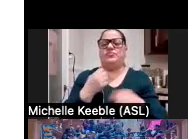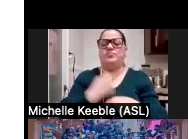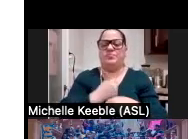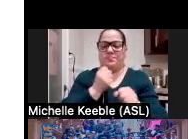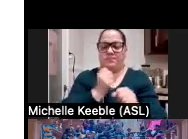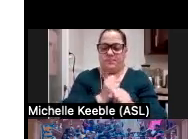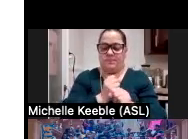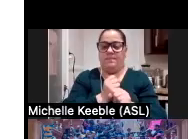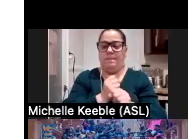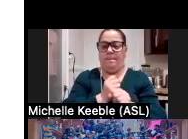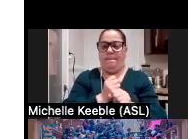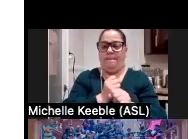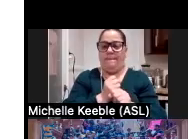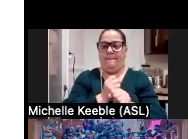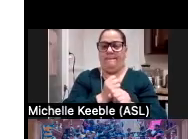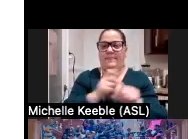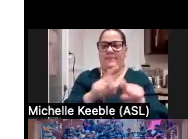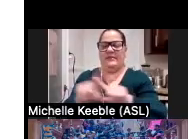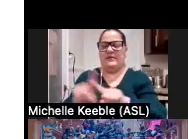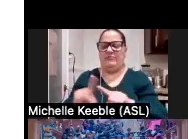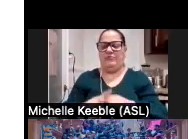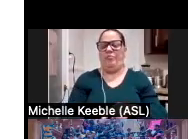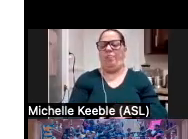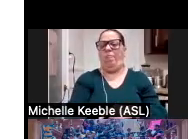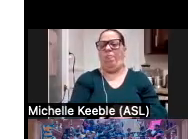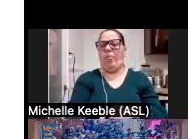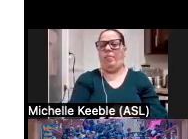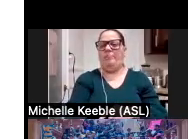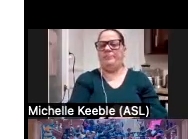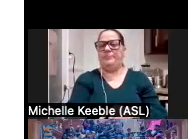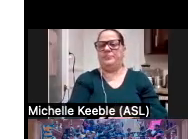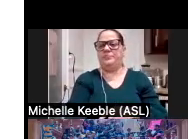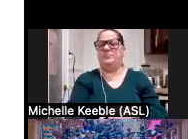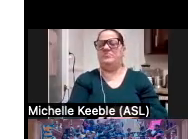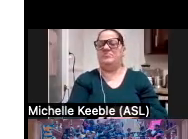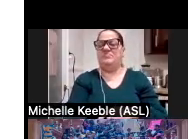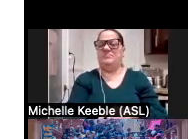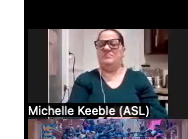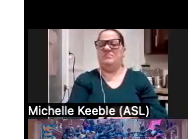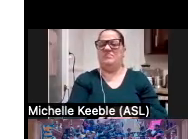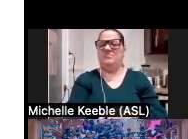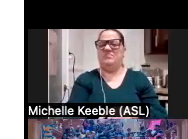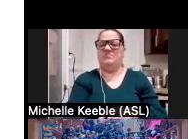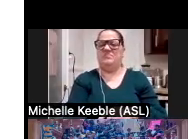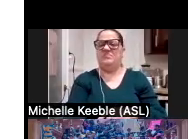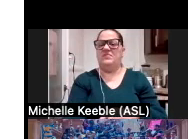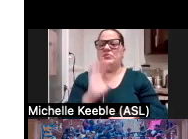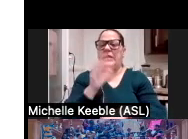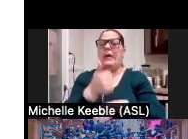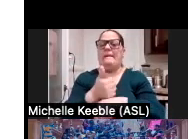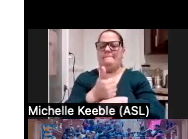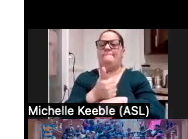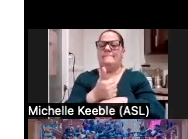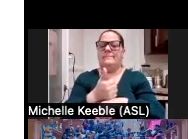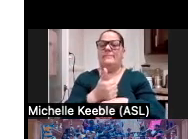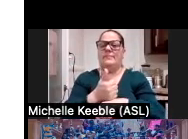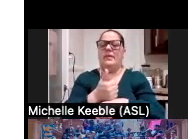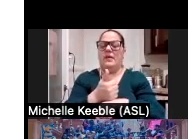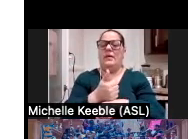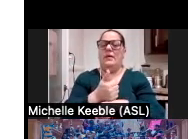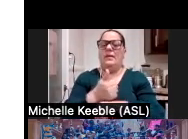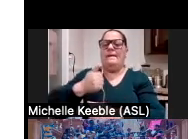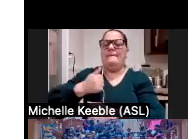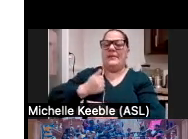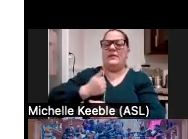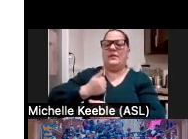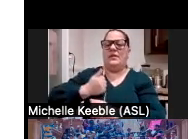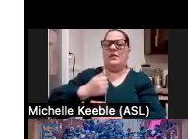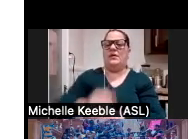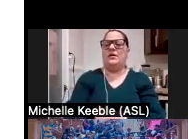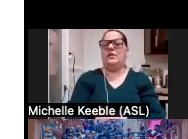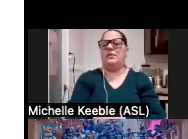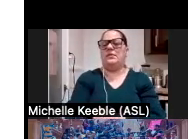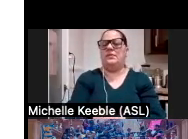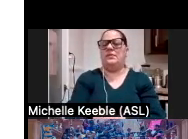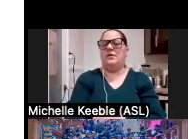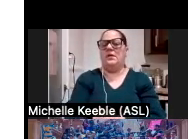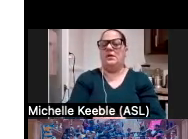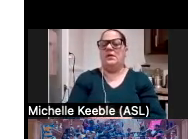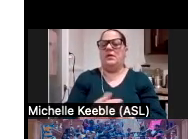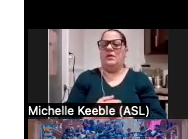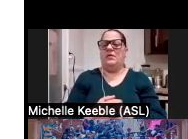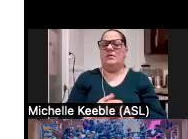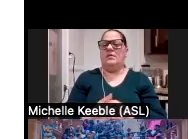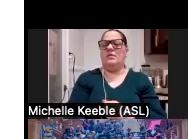uh different uh aspects of uh needed to assemble uh military uh military aircraft